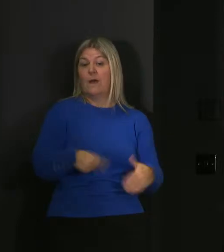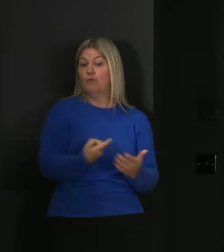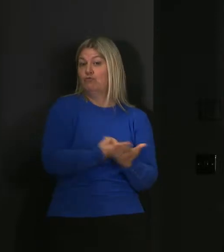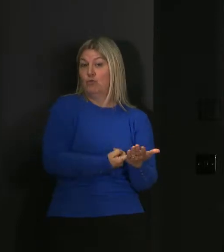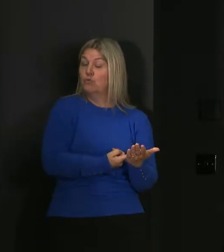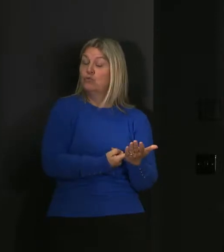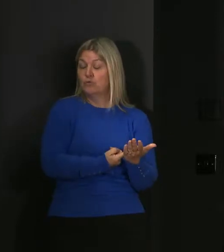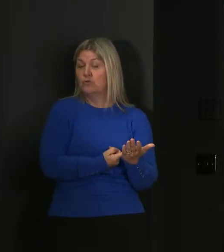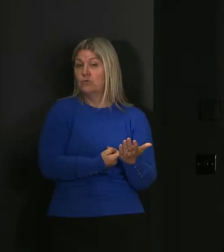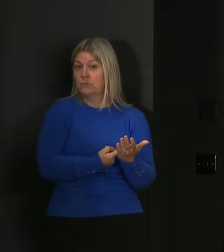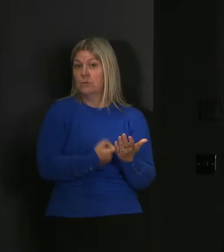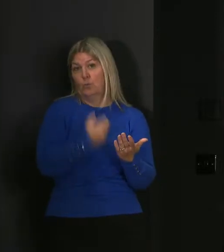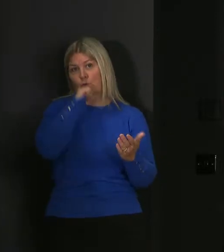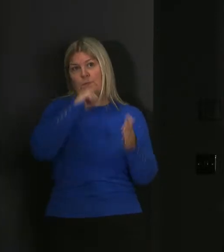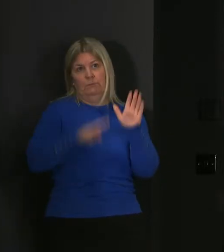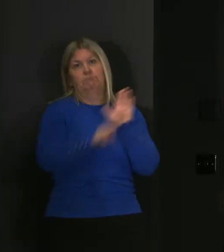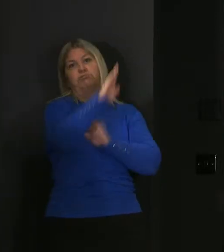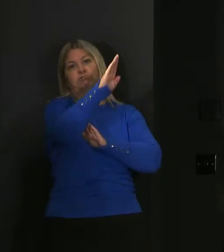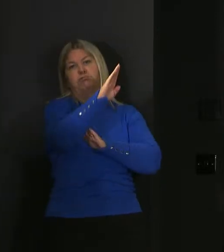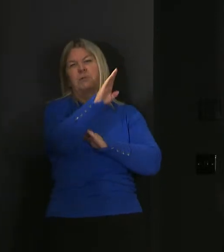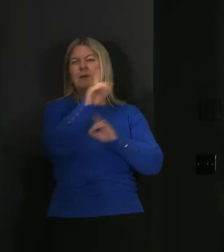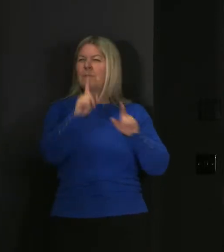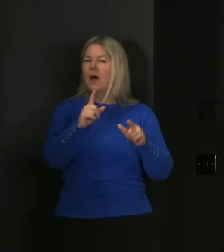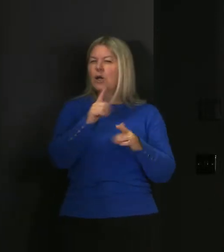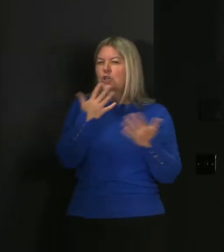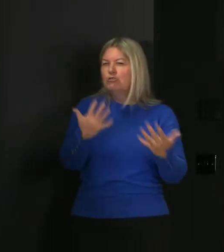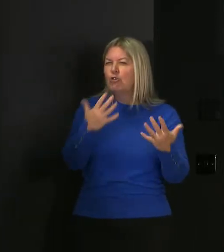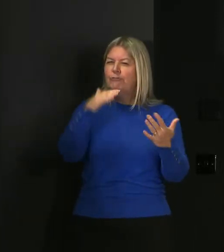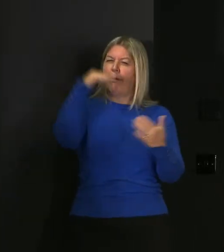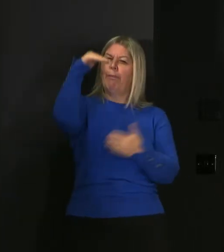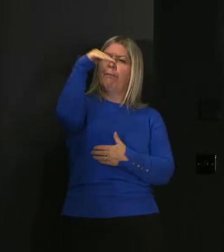What we have yet to see is a reversal of that process just now and a decline in those